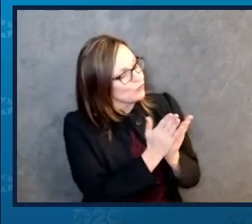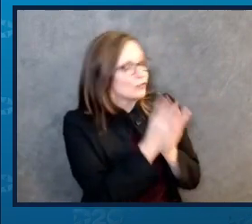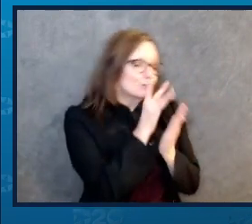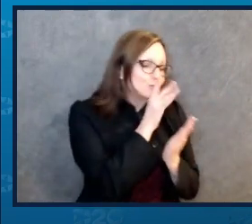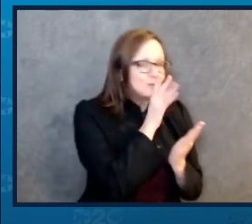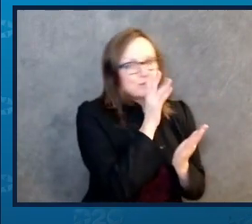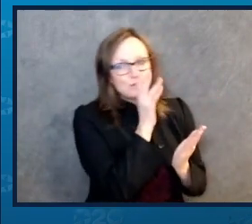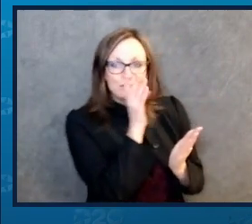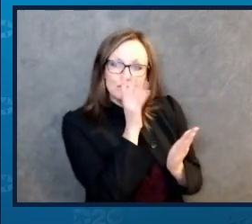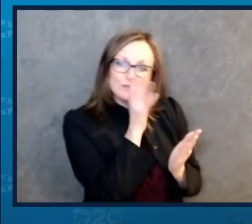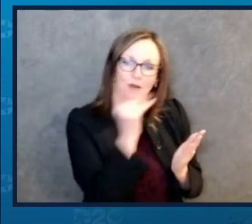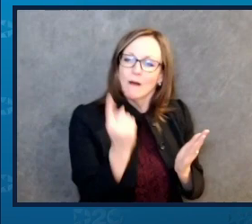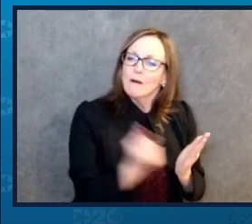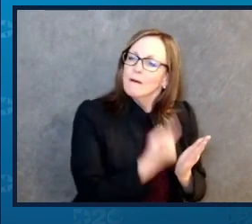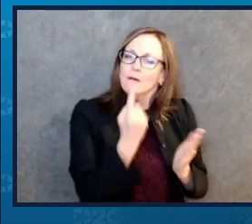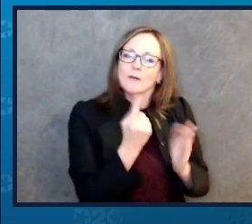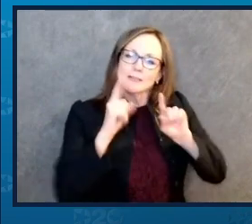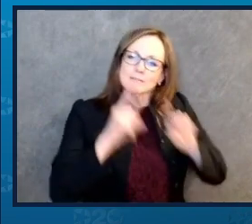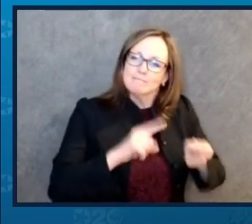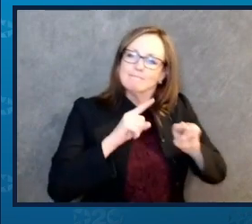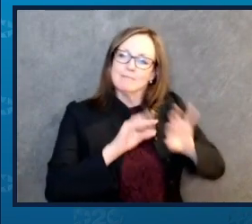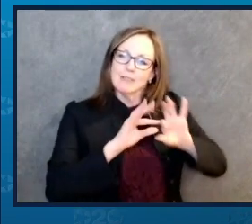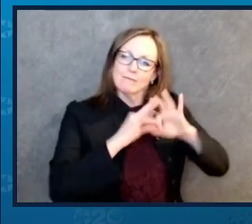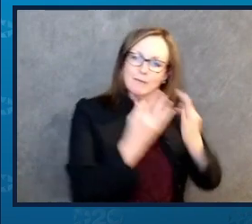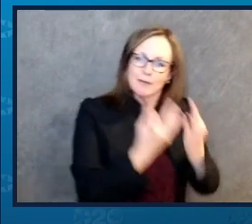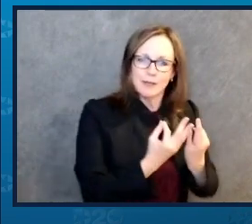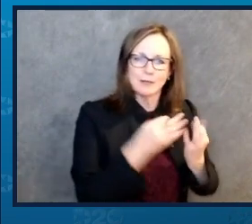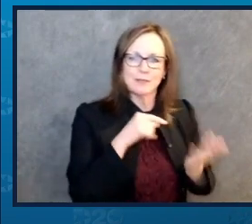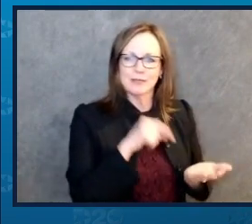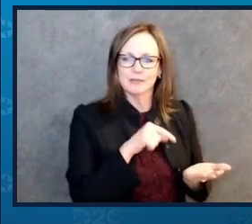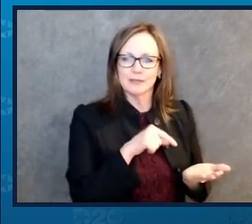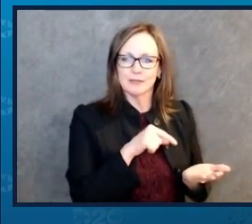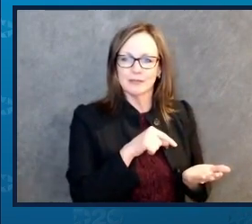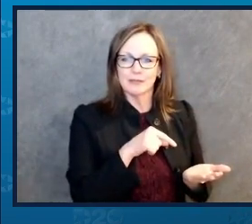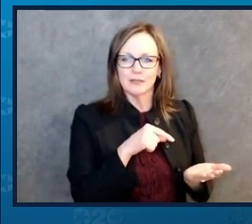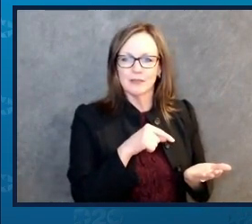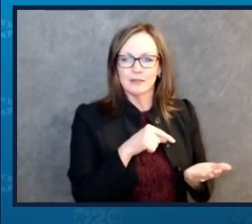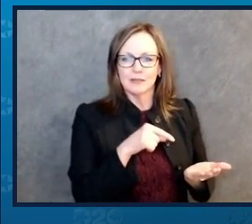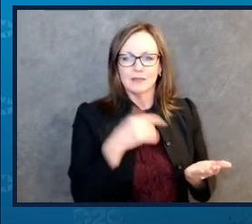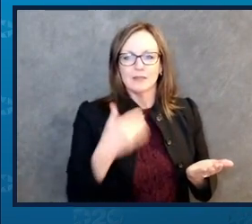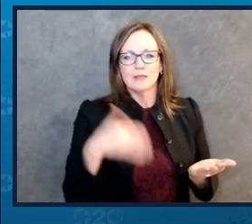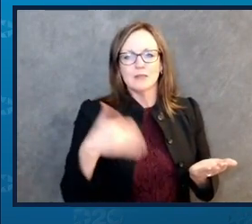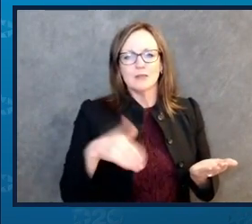LITTLE BOYS ALWAYS KNEW THEY WERE DEEPLY, UNCONDITIONALLY,